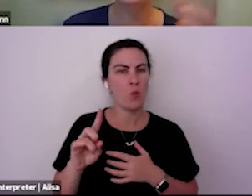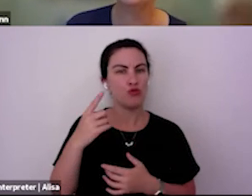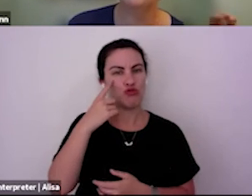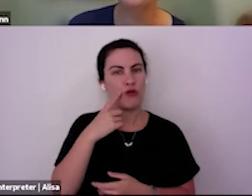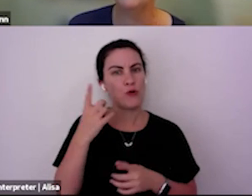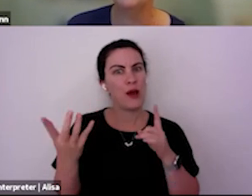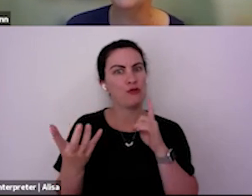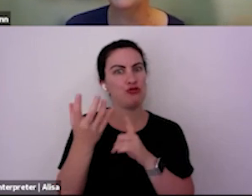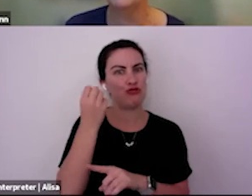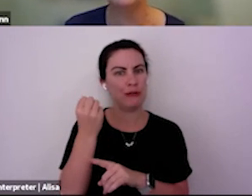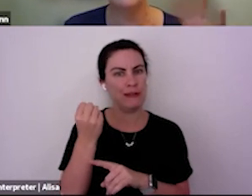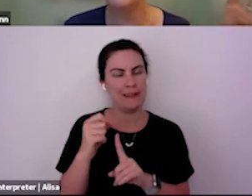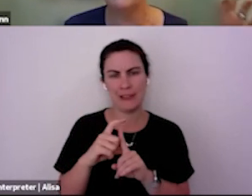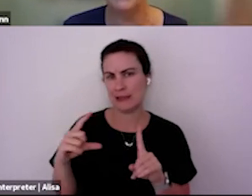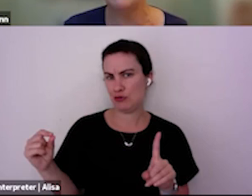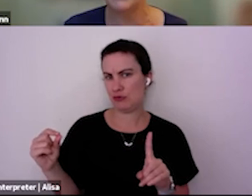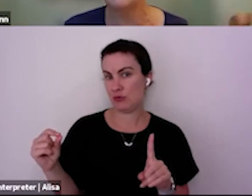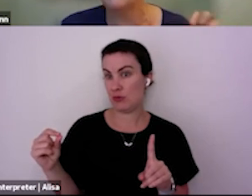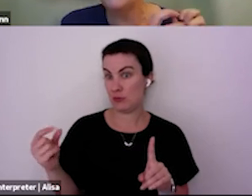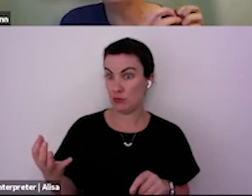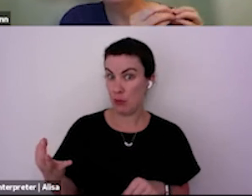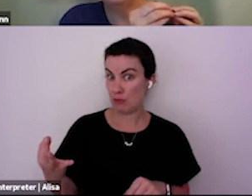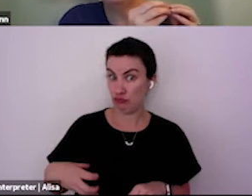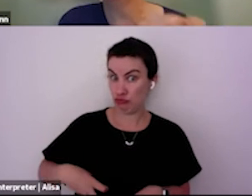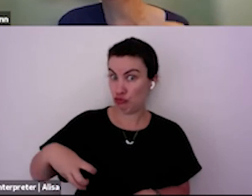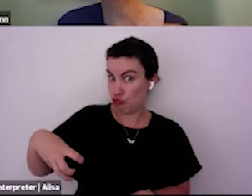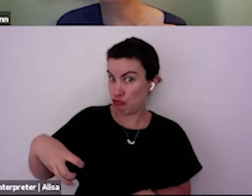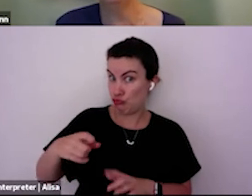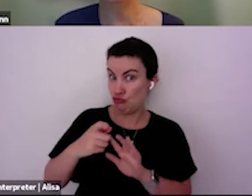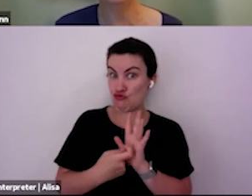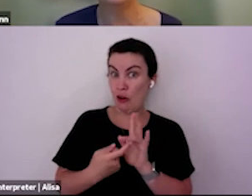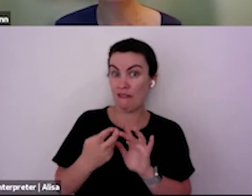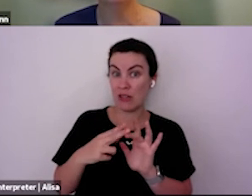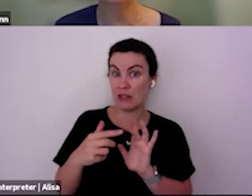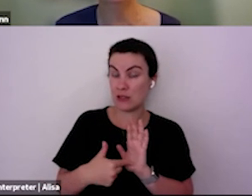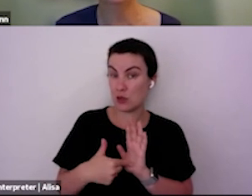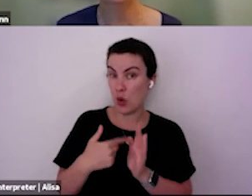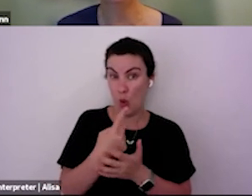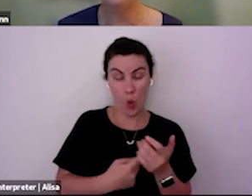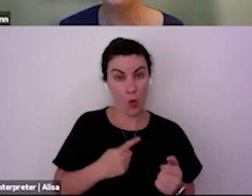is the actual goal? That such a framework for how you approach.